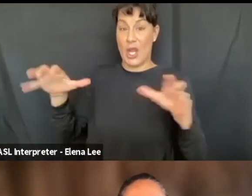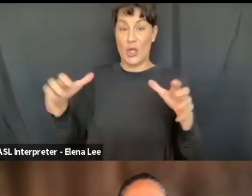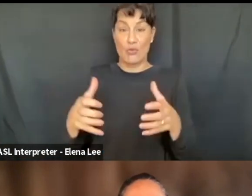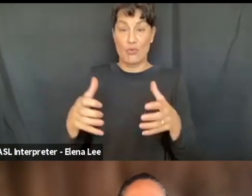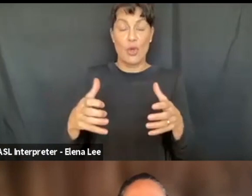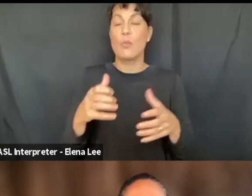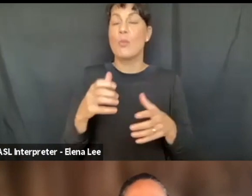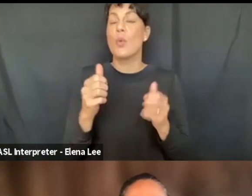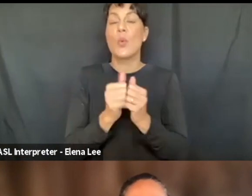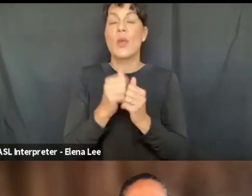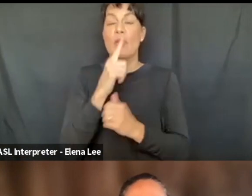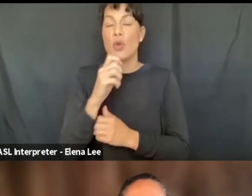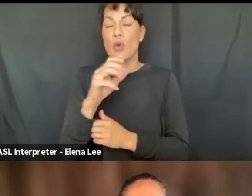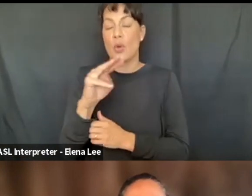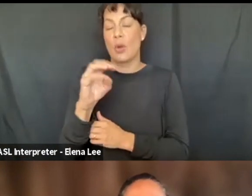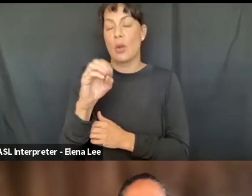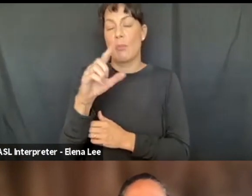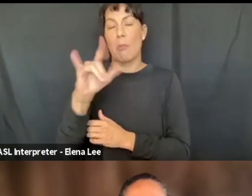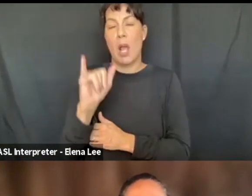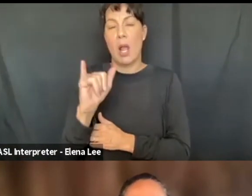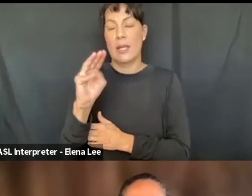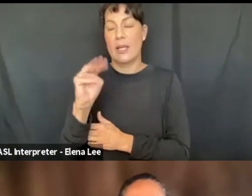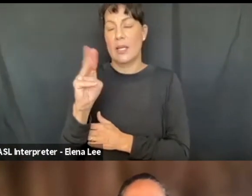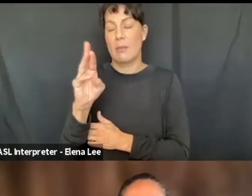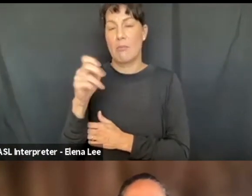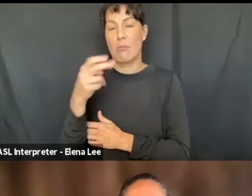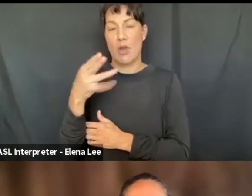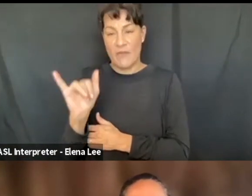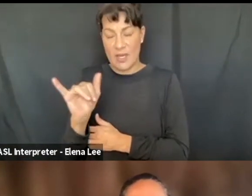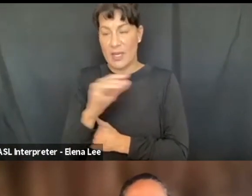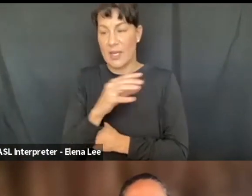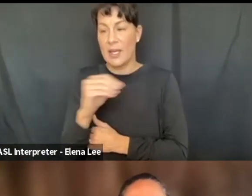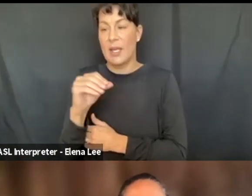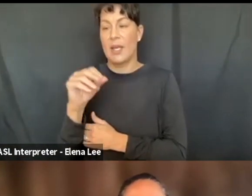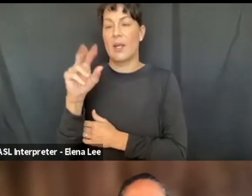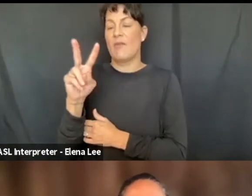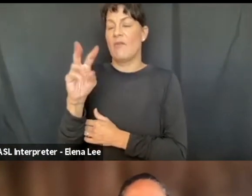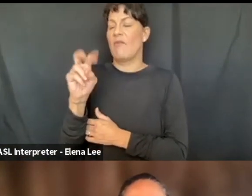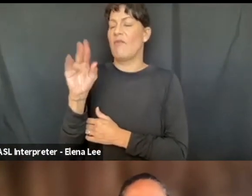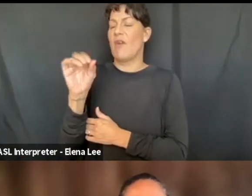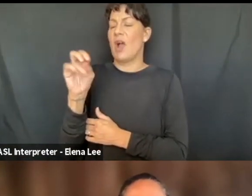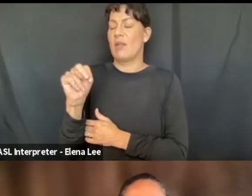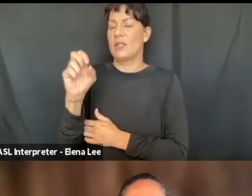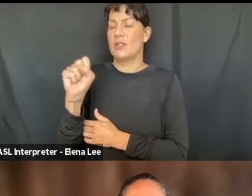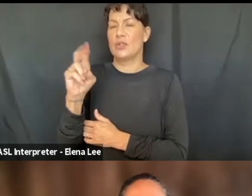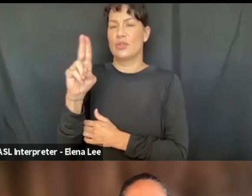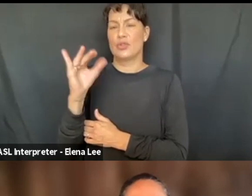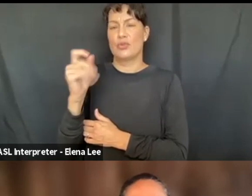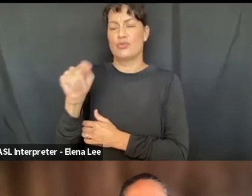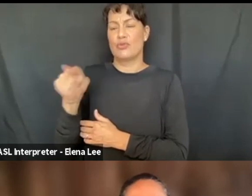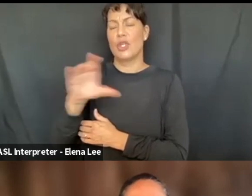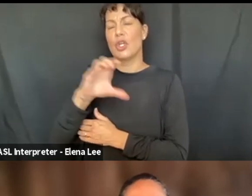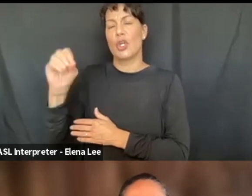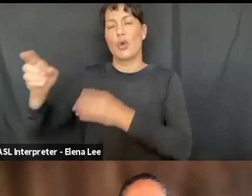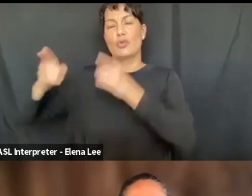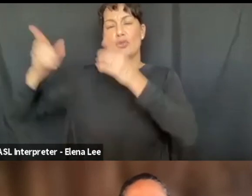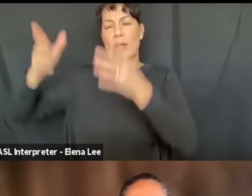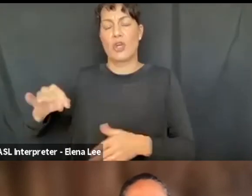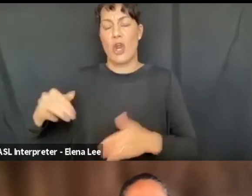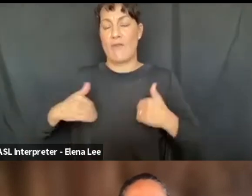who's a co-director of Working Films and Bhawin Suchack, who is a co-director of Youth FX in NeXt Doc.